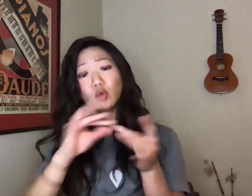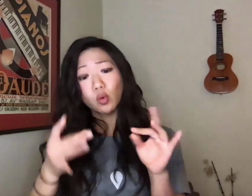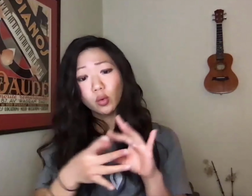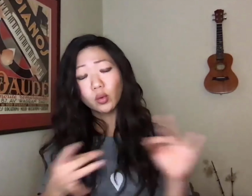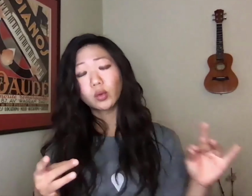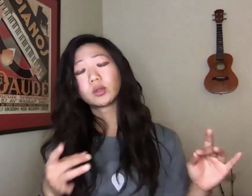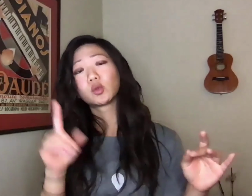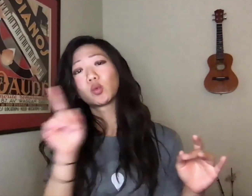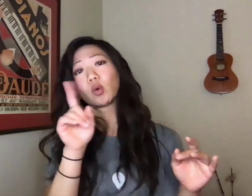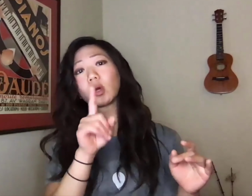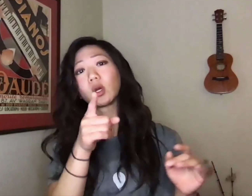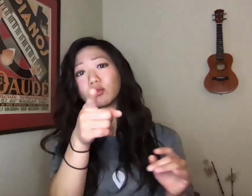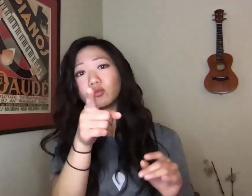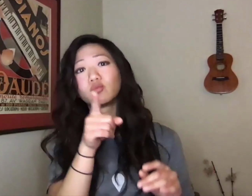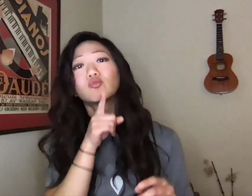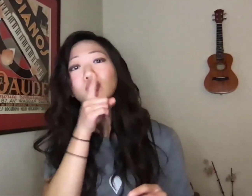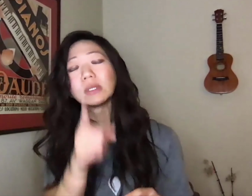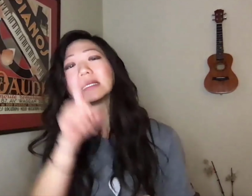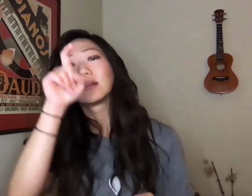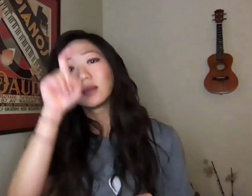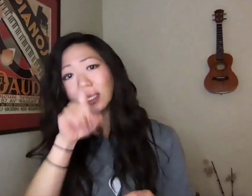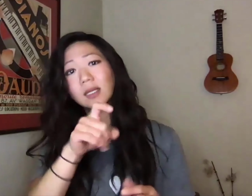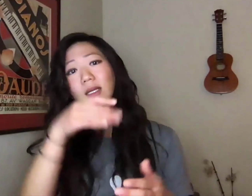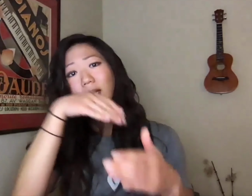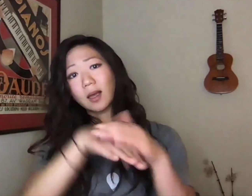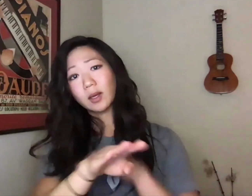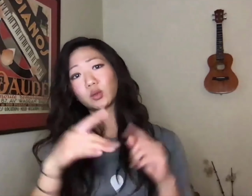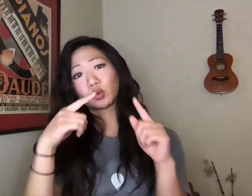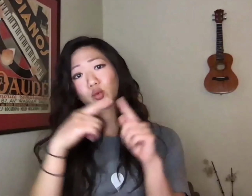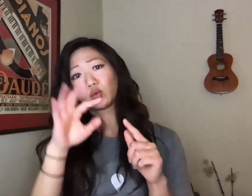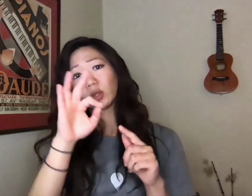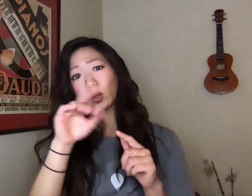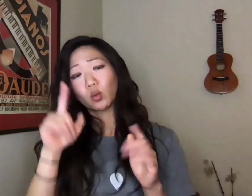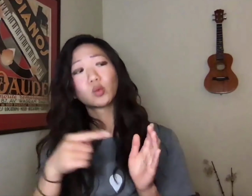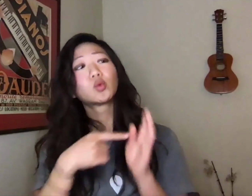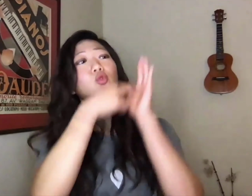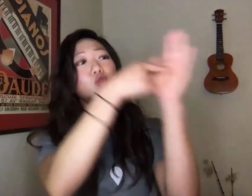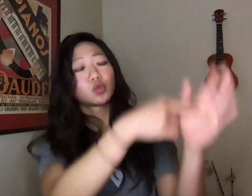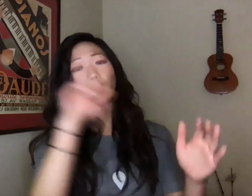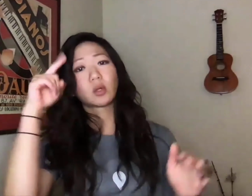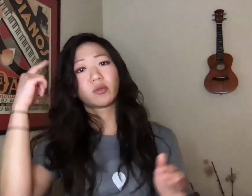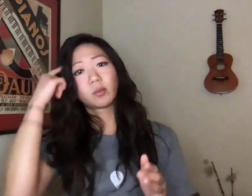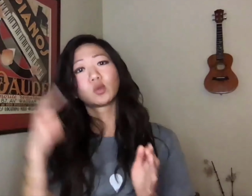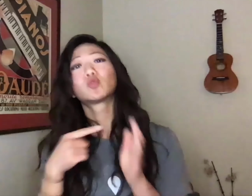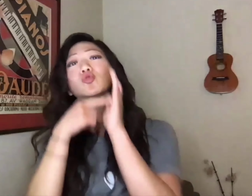in the Deaf community who experienced the consequences of unequal access to 911. Bring these real life experiences to light!